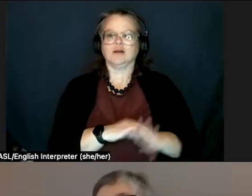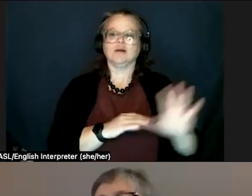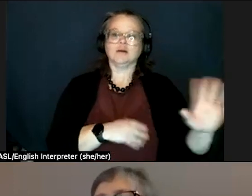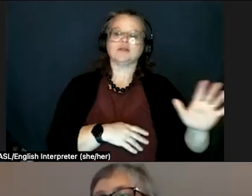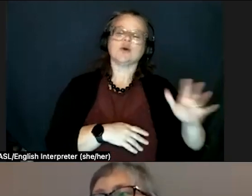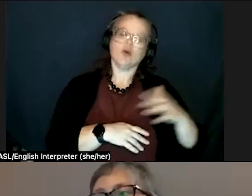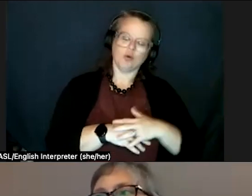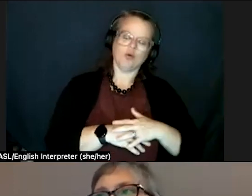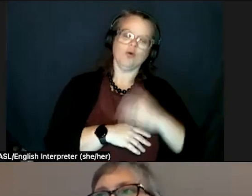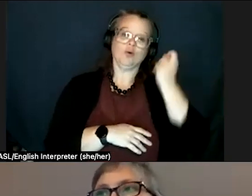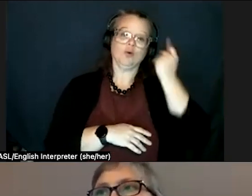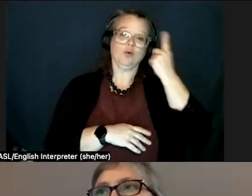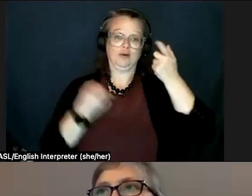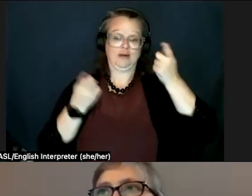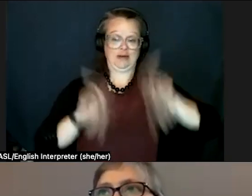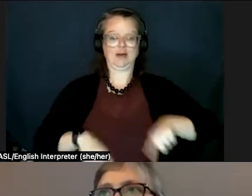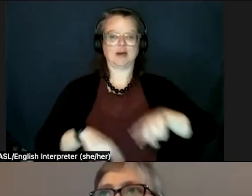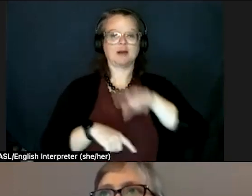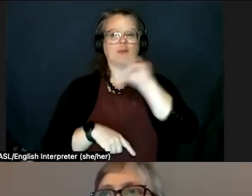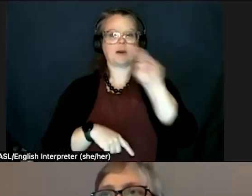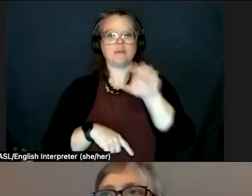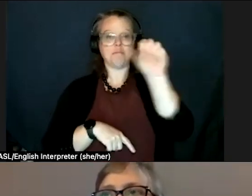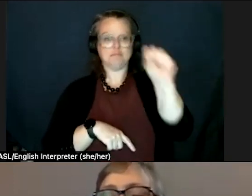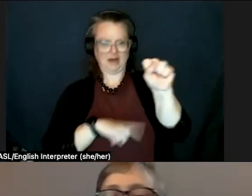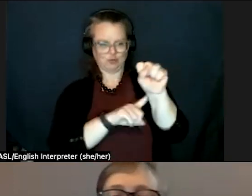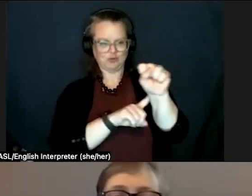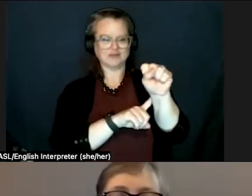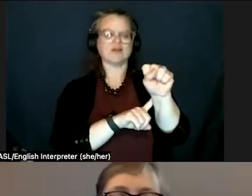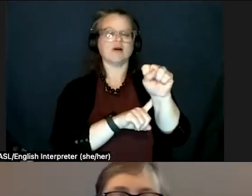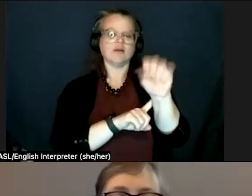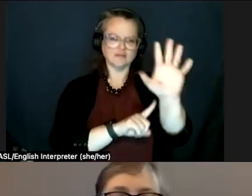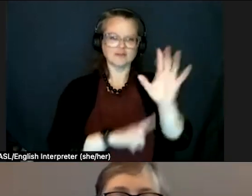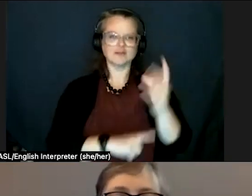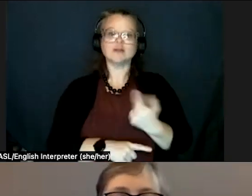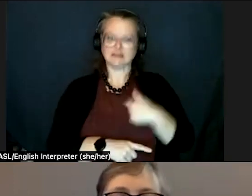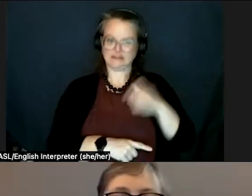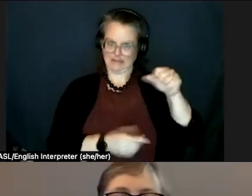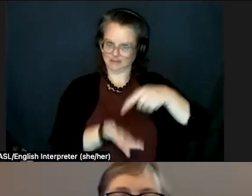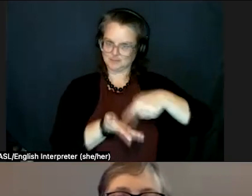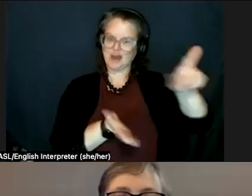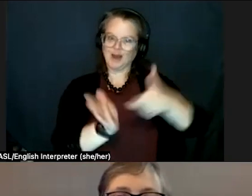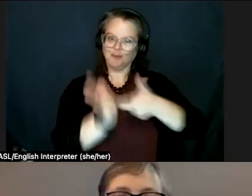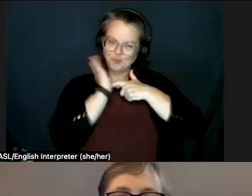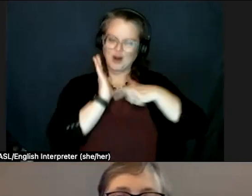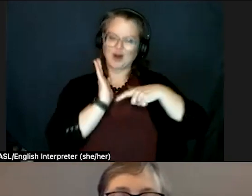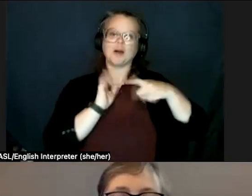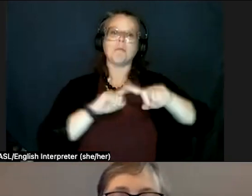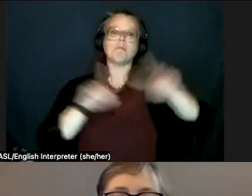that we needed with one payment and everything else we would scrape by using the free version